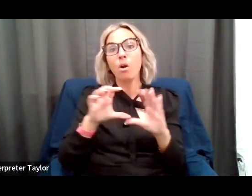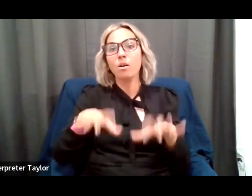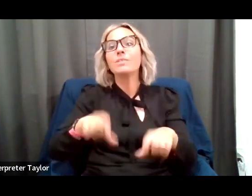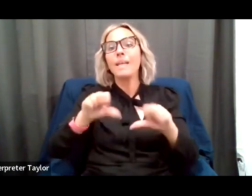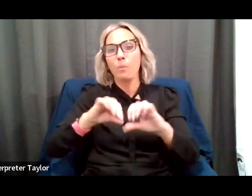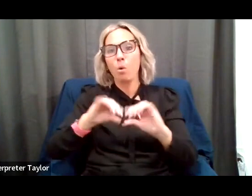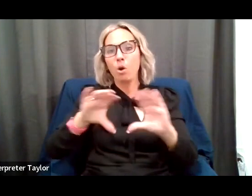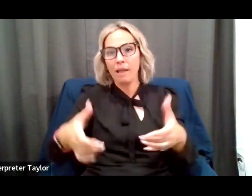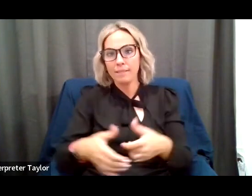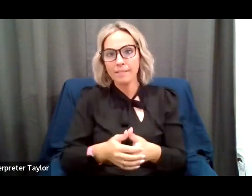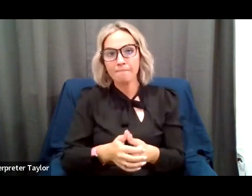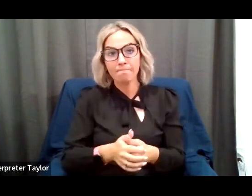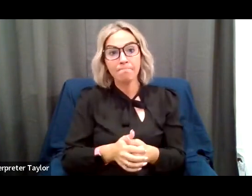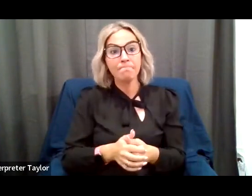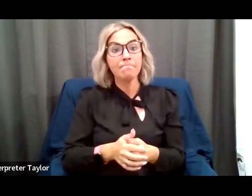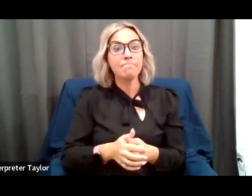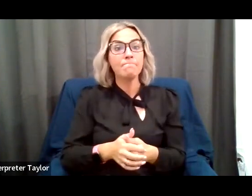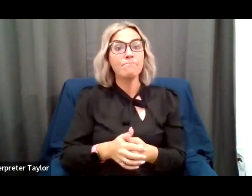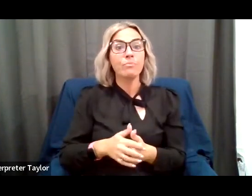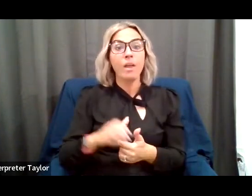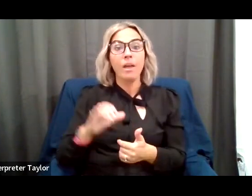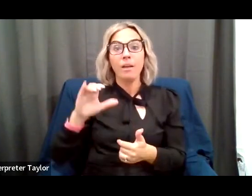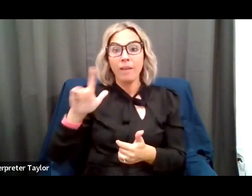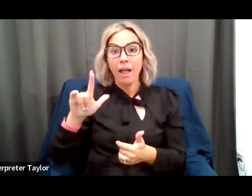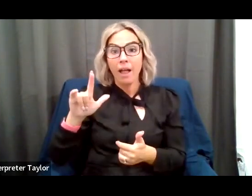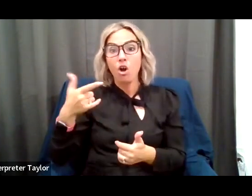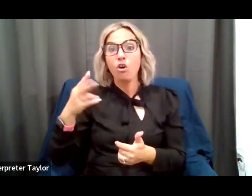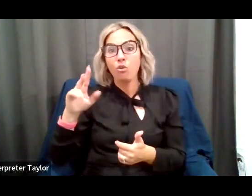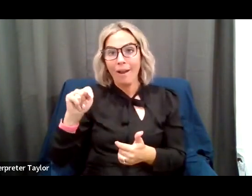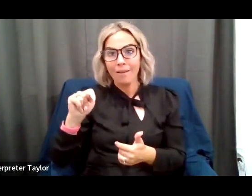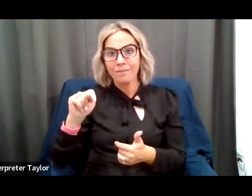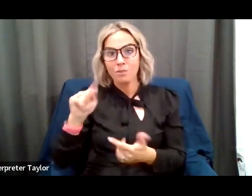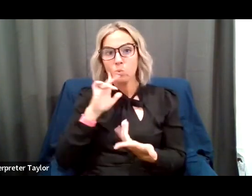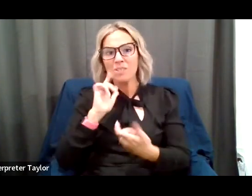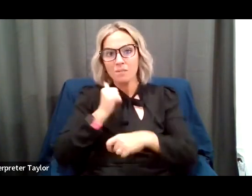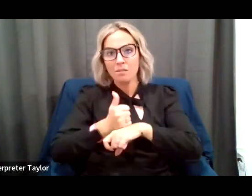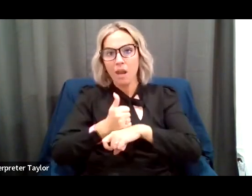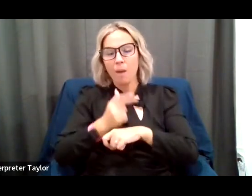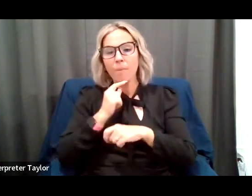Um, Cal Grant Equity Framework was implemented in the budget.